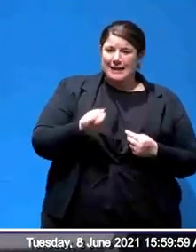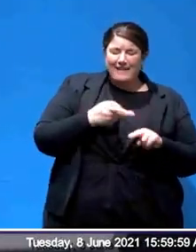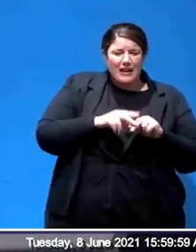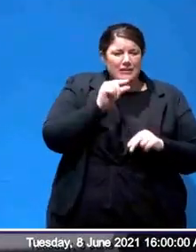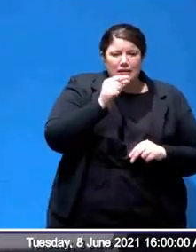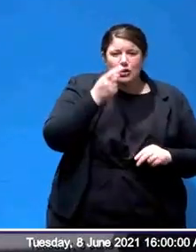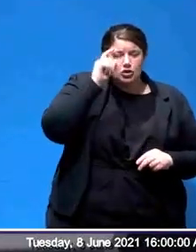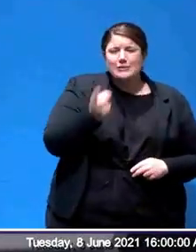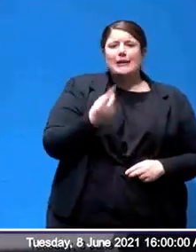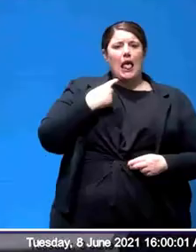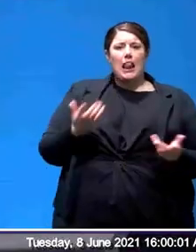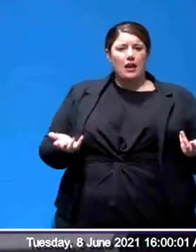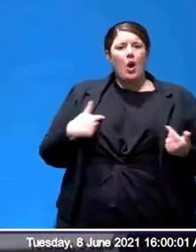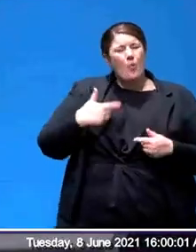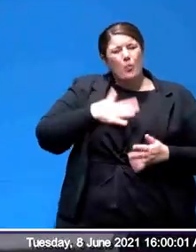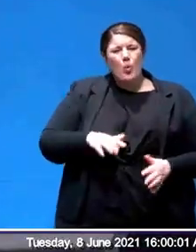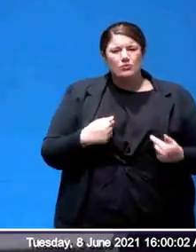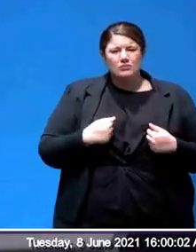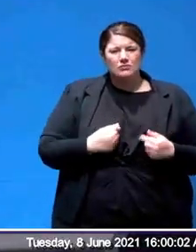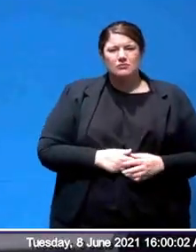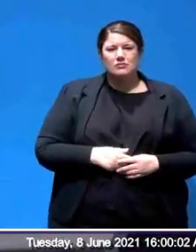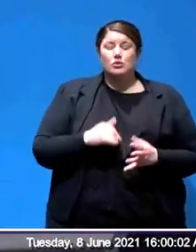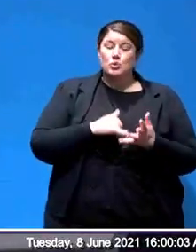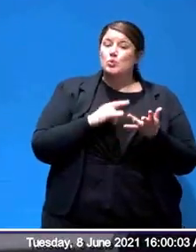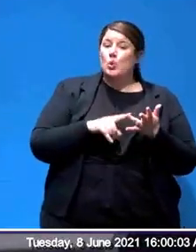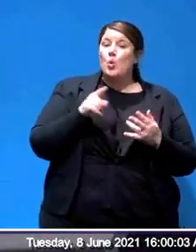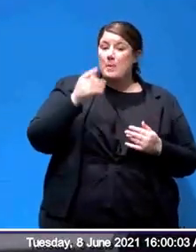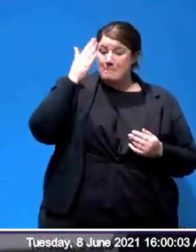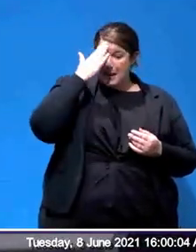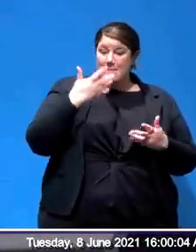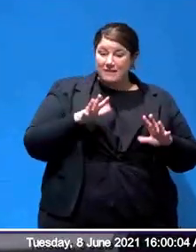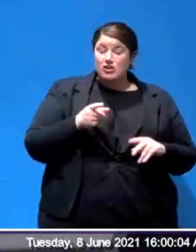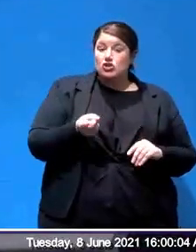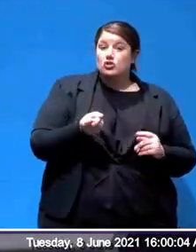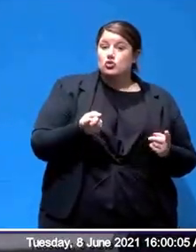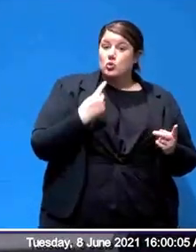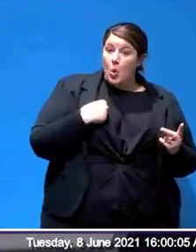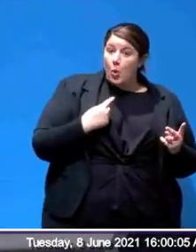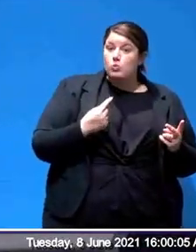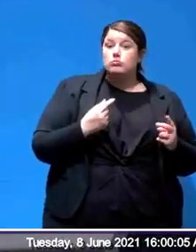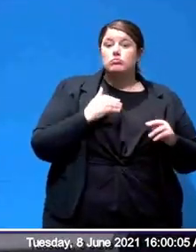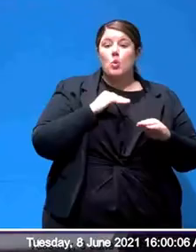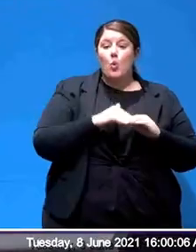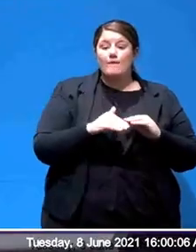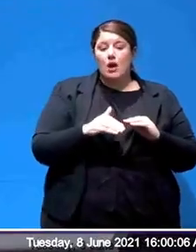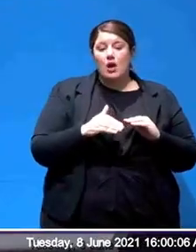So Karen had said to me she had raised some of these matters around the staff